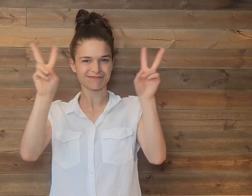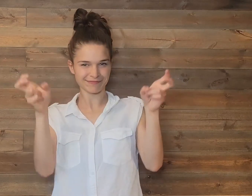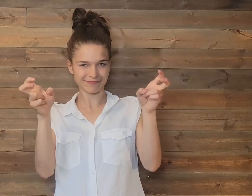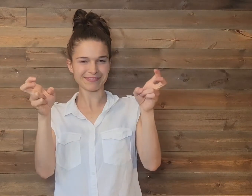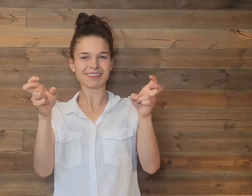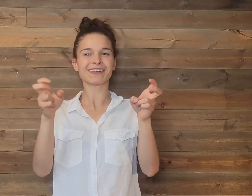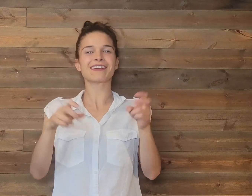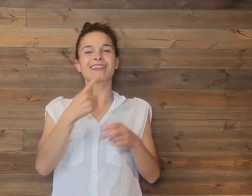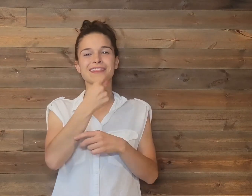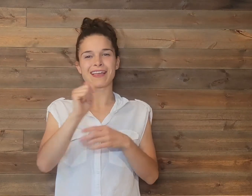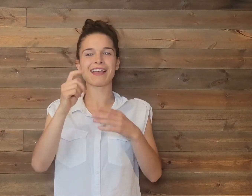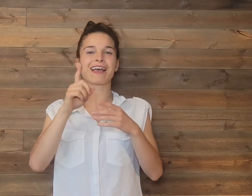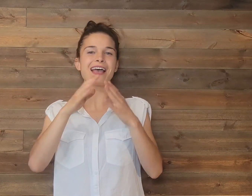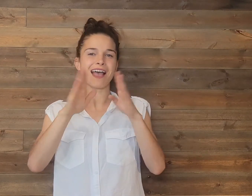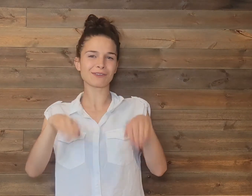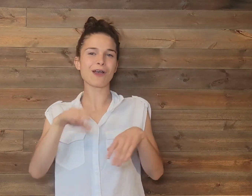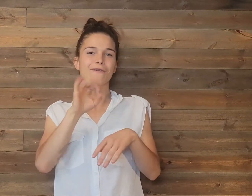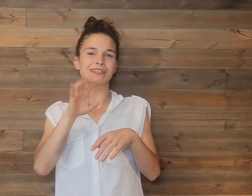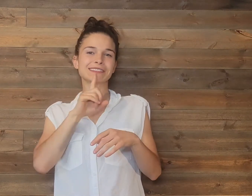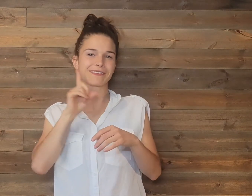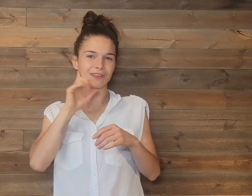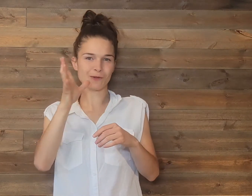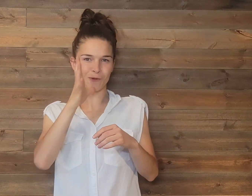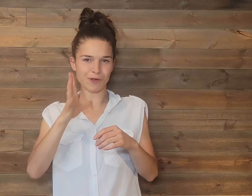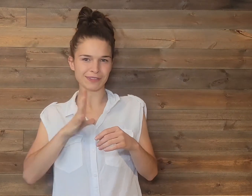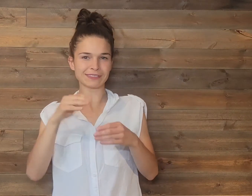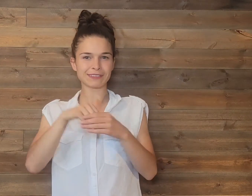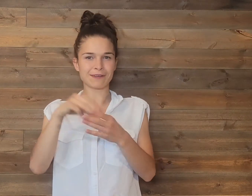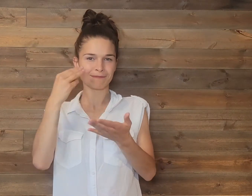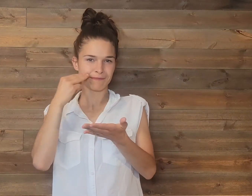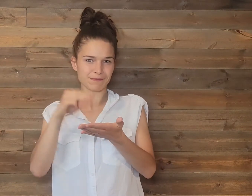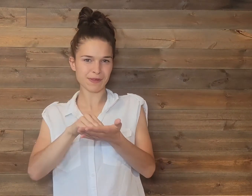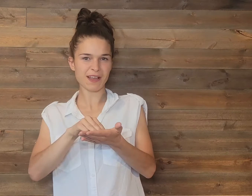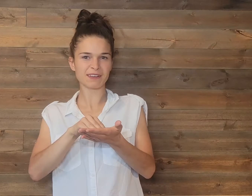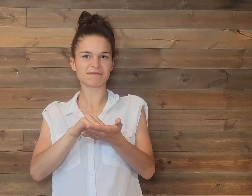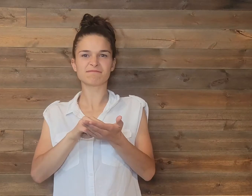"The House of Deaf Women in Montreal."